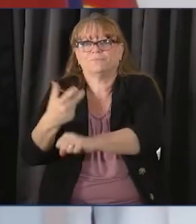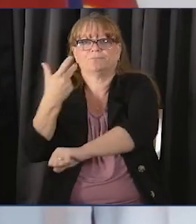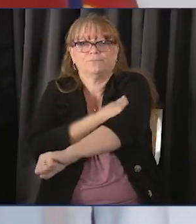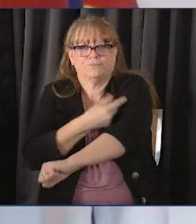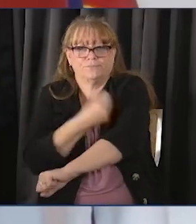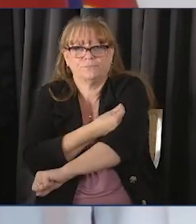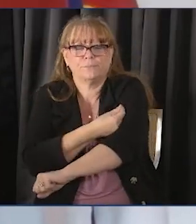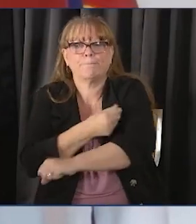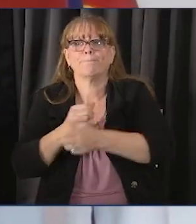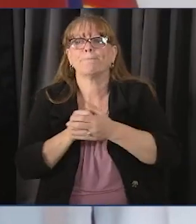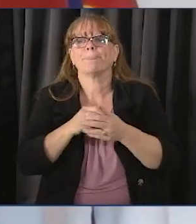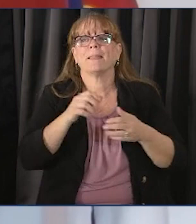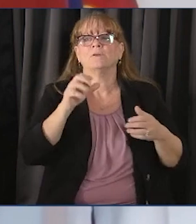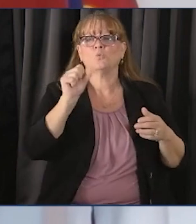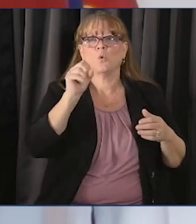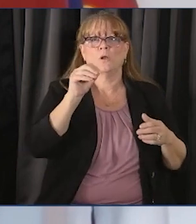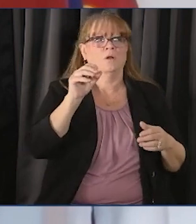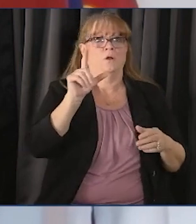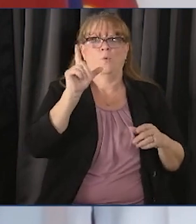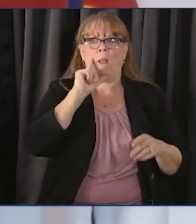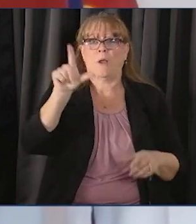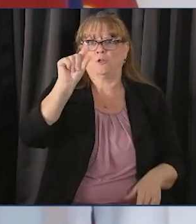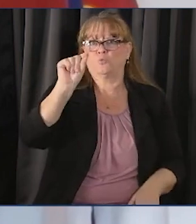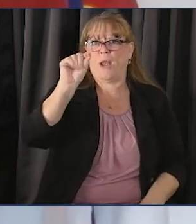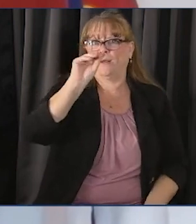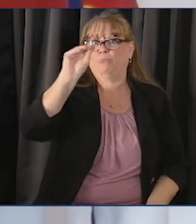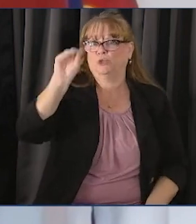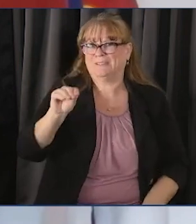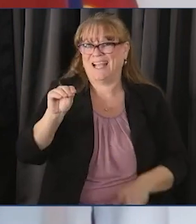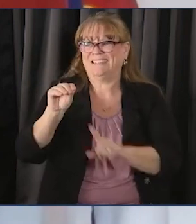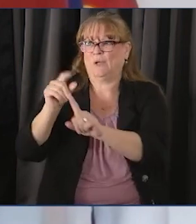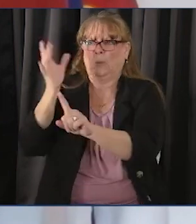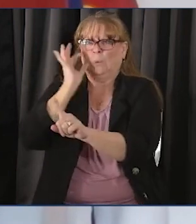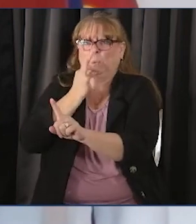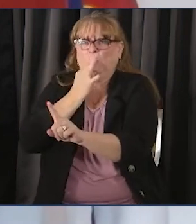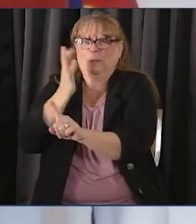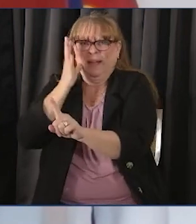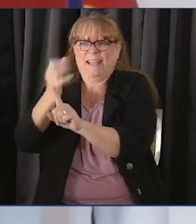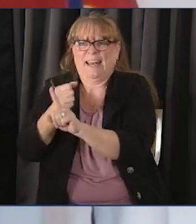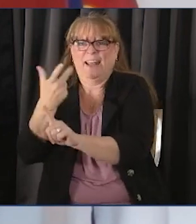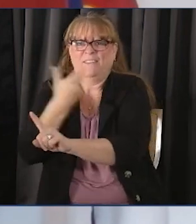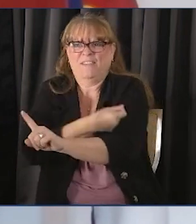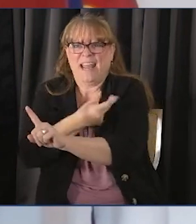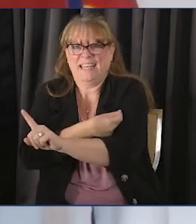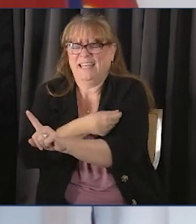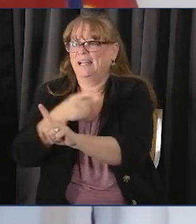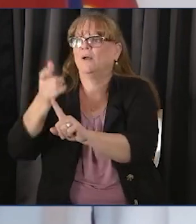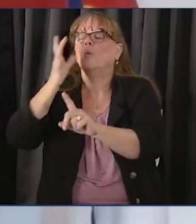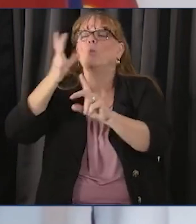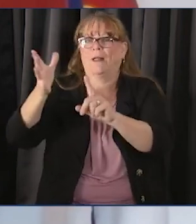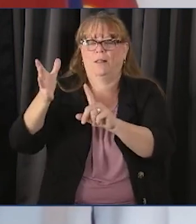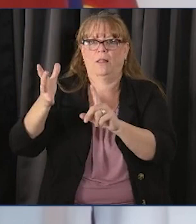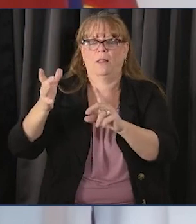doesn't mean they're protected the day after you get the vaccine, two weeks after some protection a month and a half after full protection 95% plus.